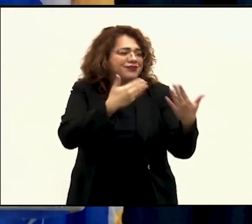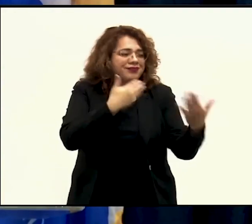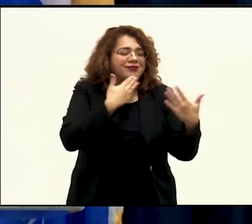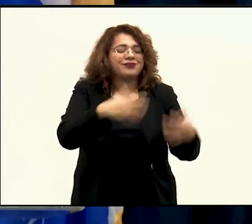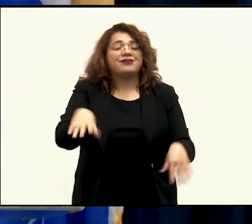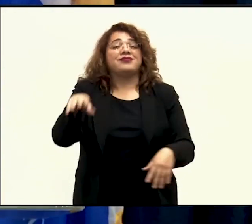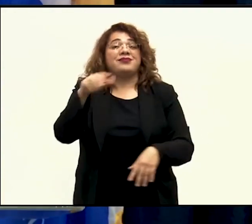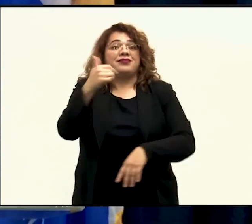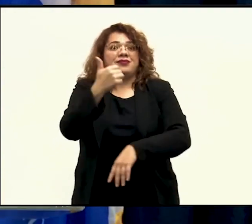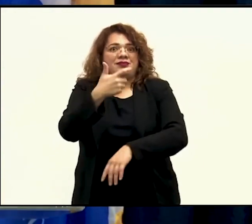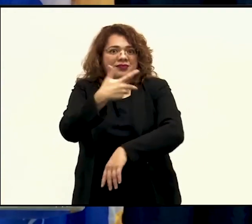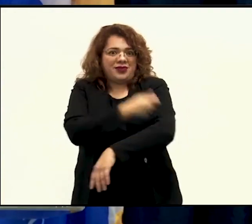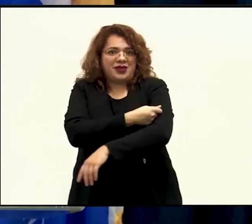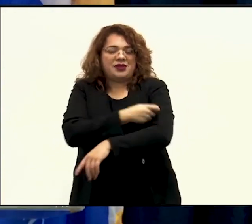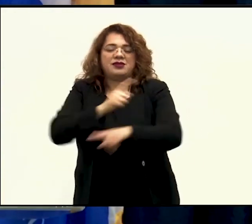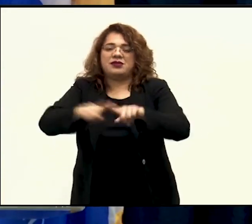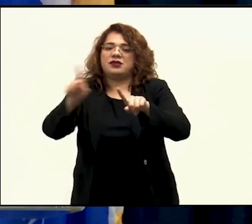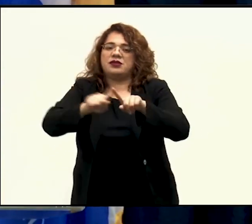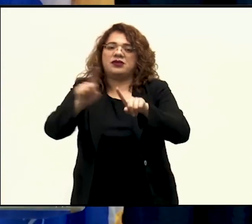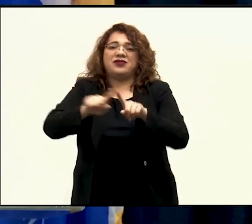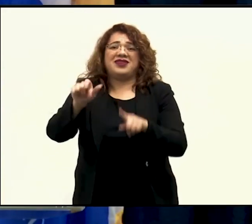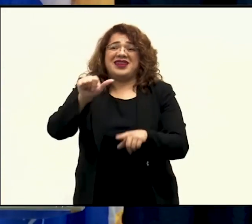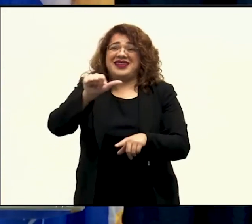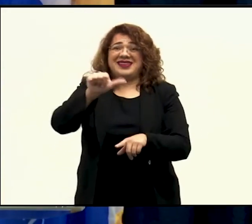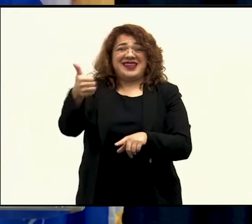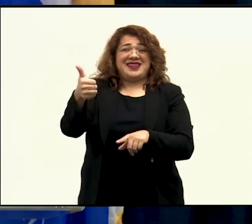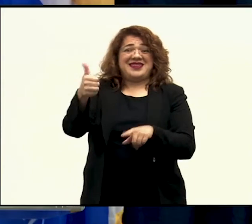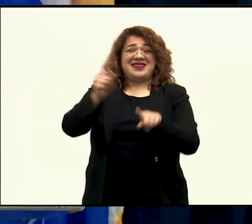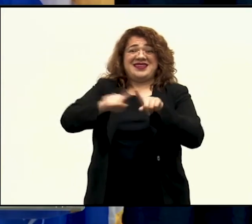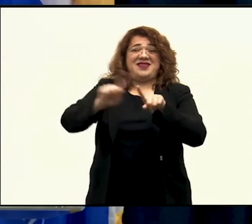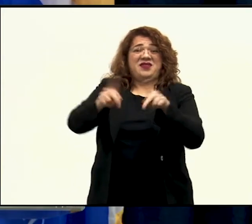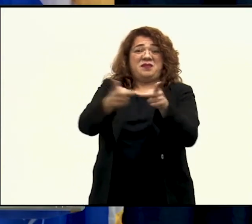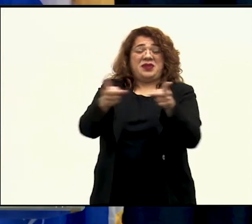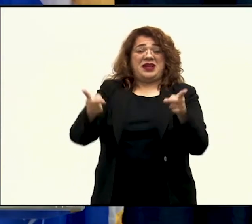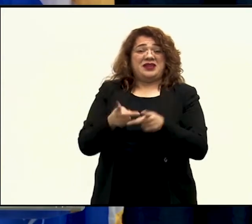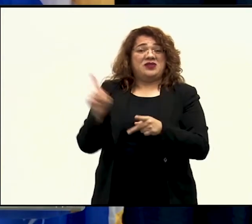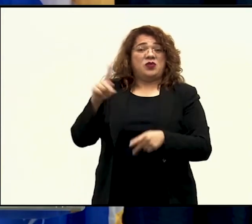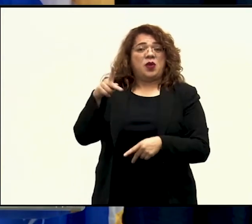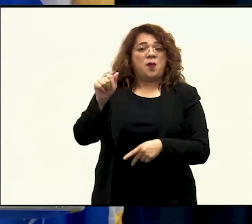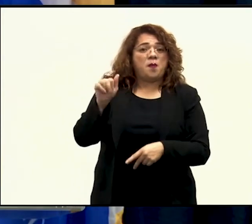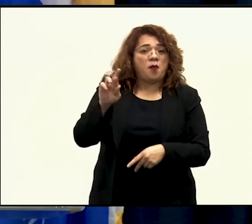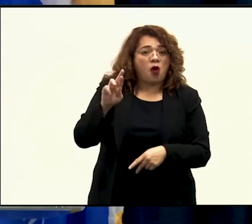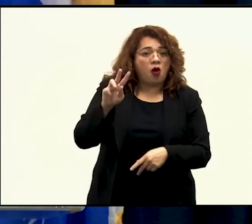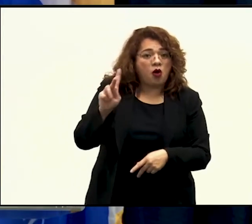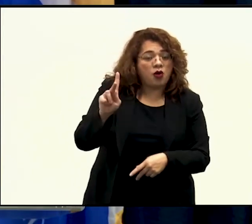More than 10 opportunities each week in parks, schools, other public sites, homeless shelters